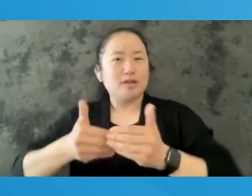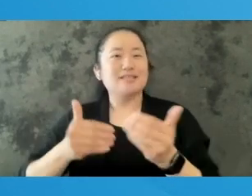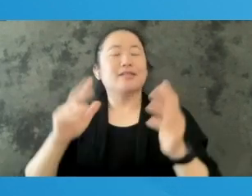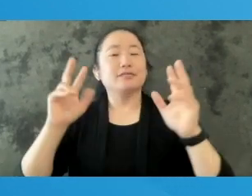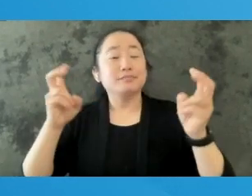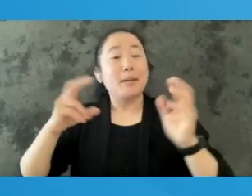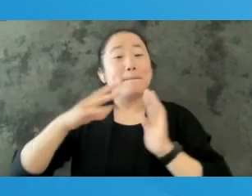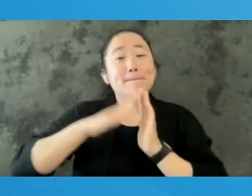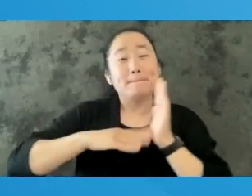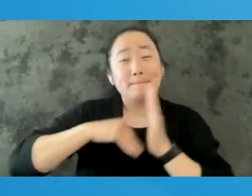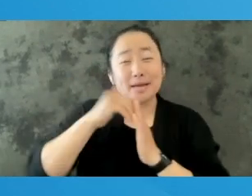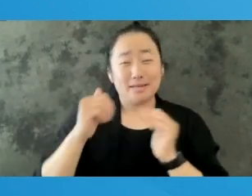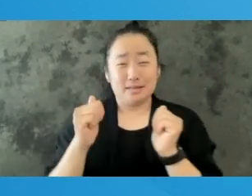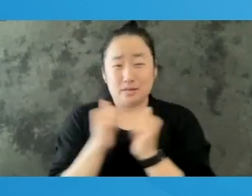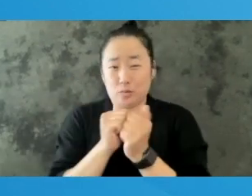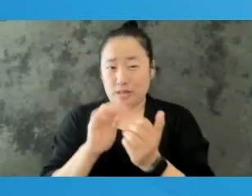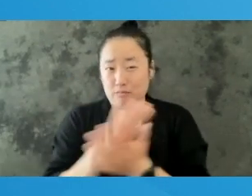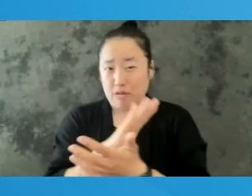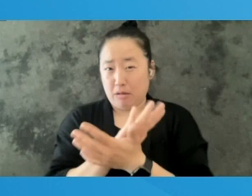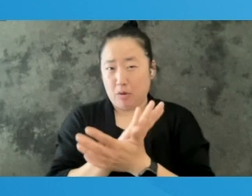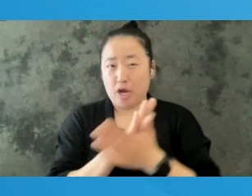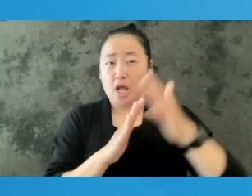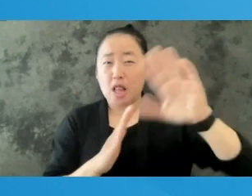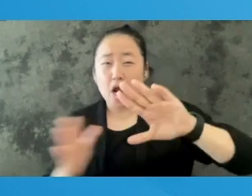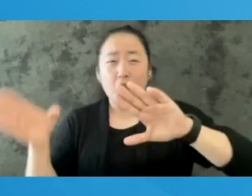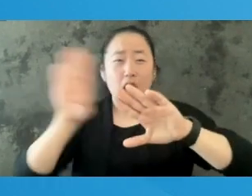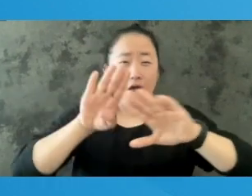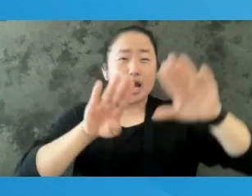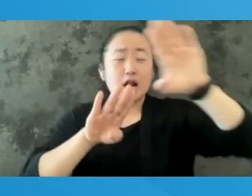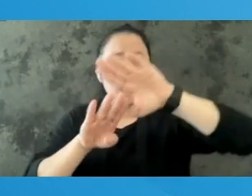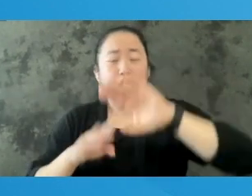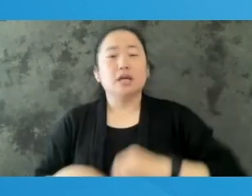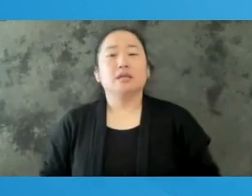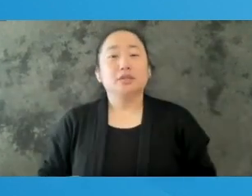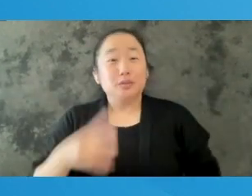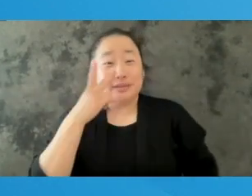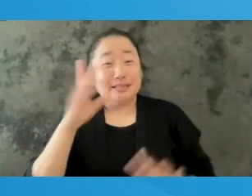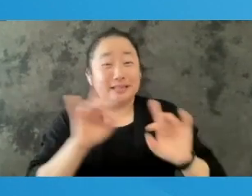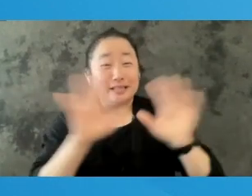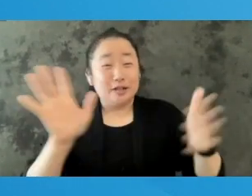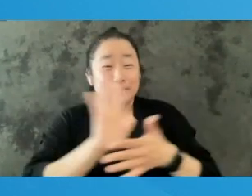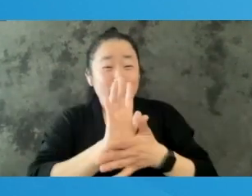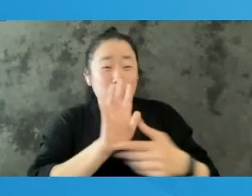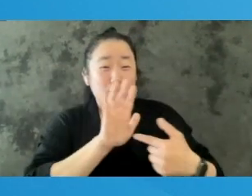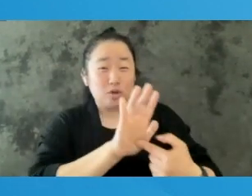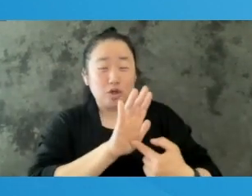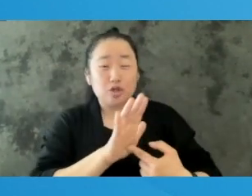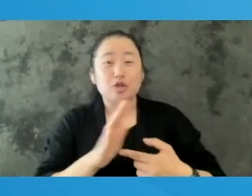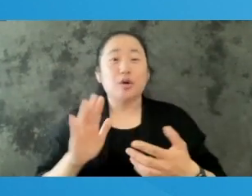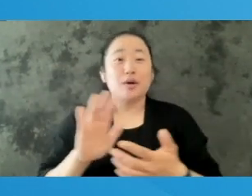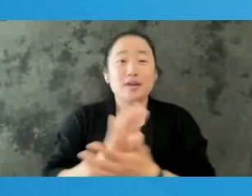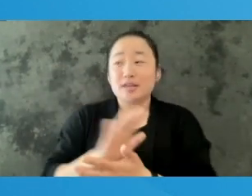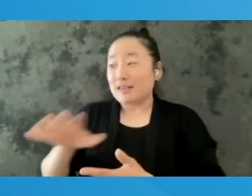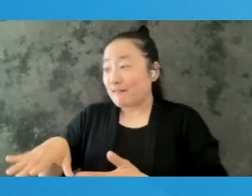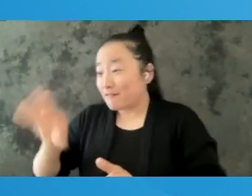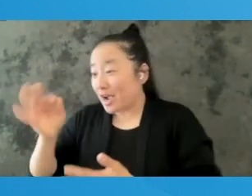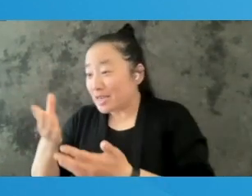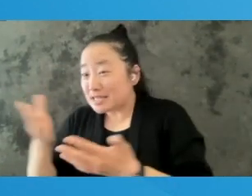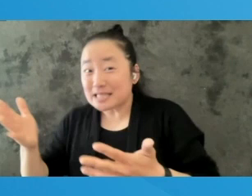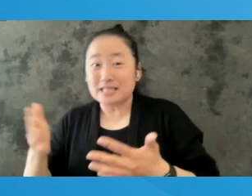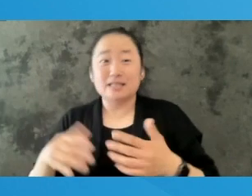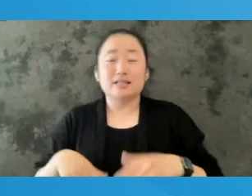So, as you could see in the video, he layers paper-found objects, in this case using rope